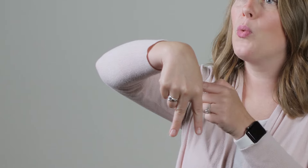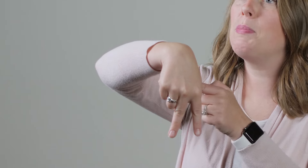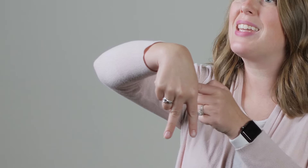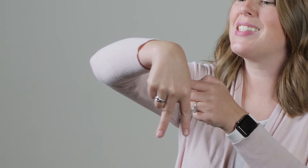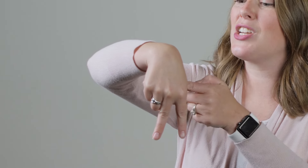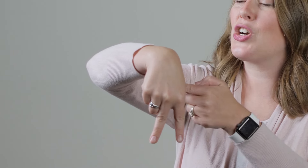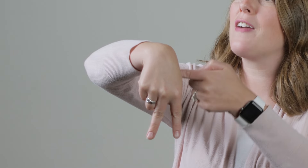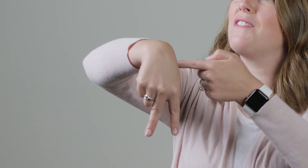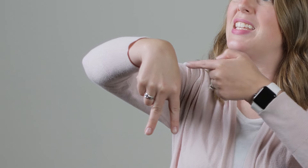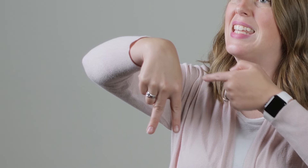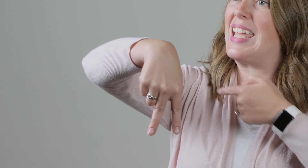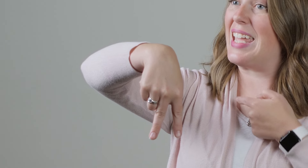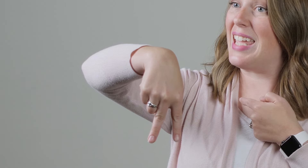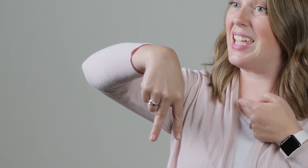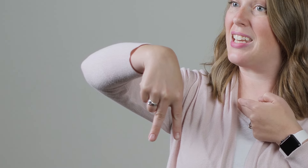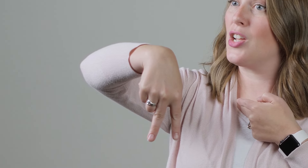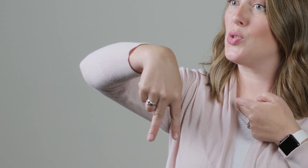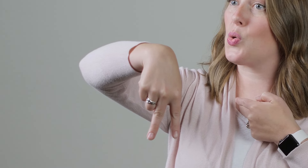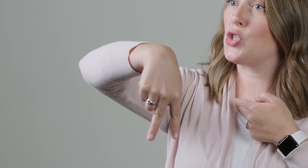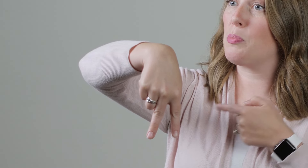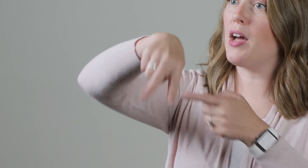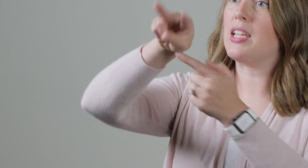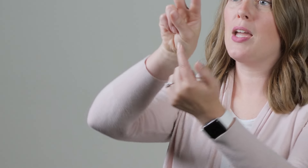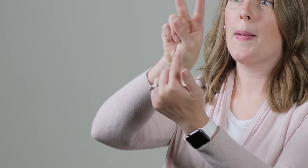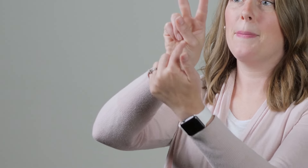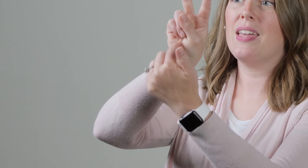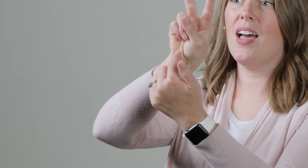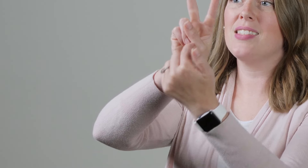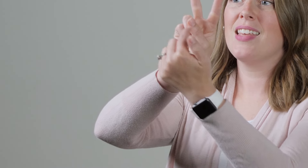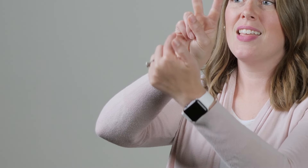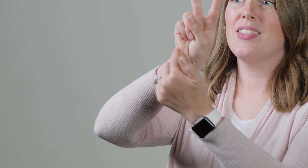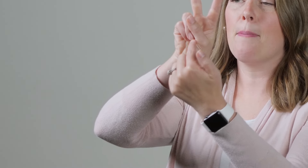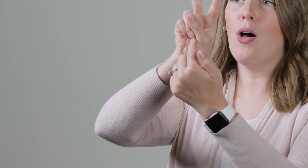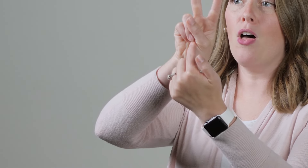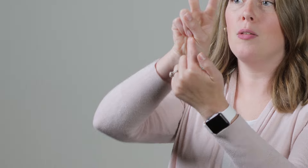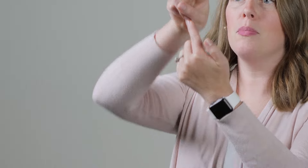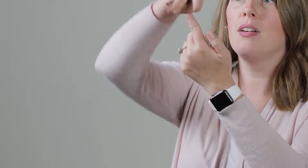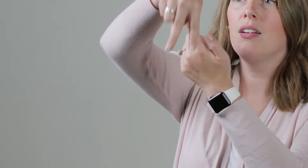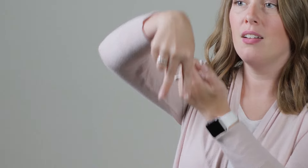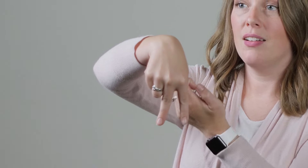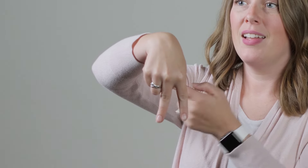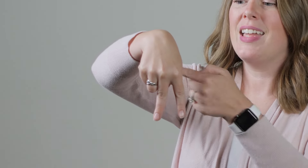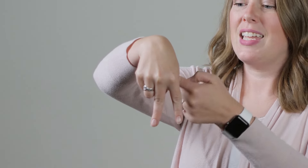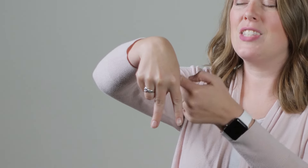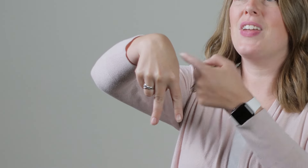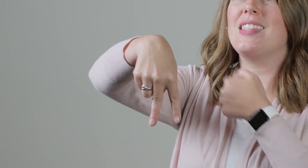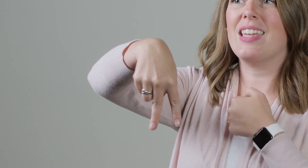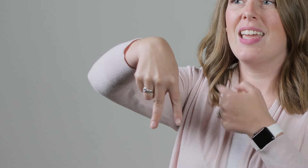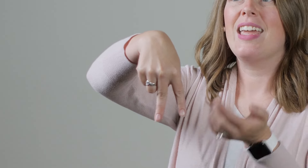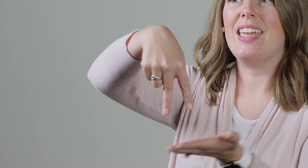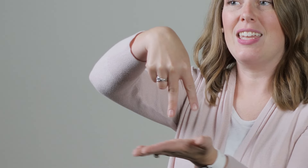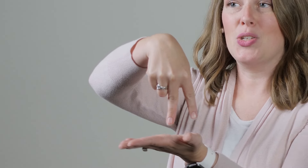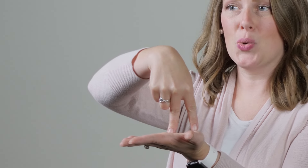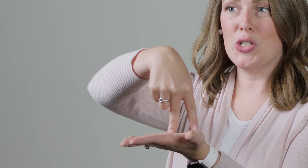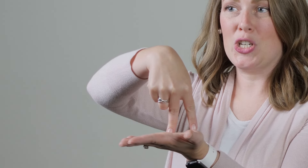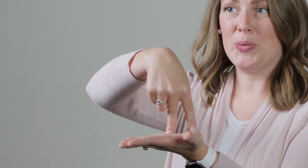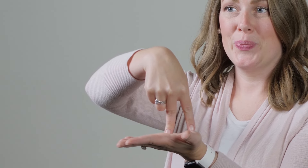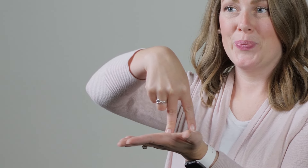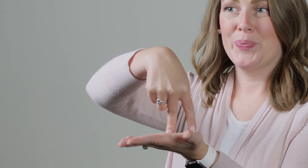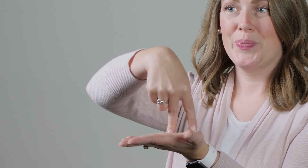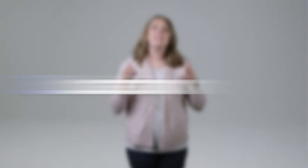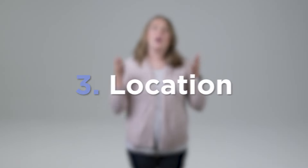would be considered facing in towards your body because the palm is facing in towards you. Now